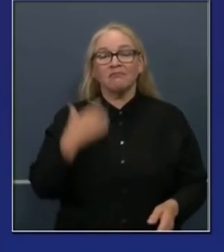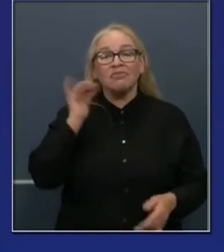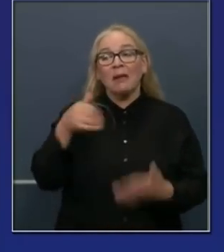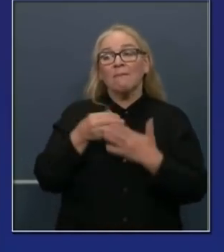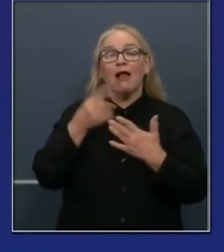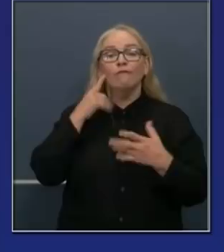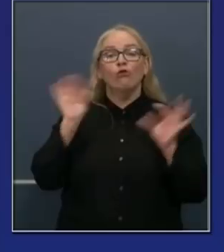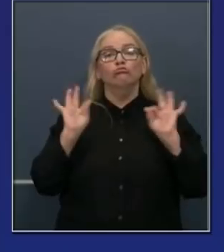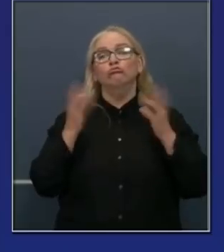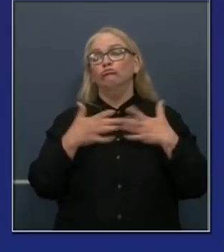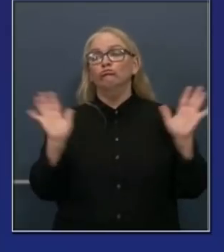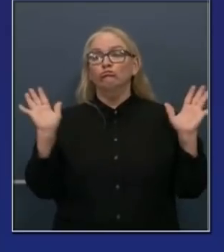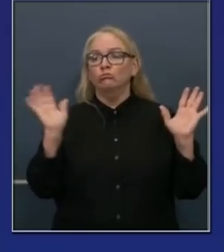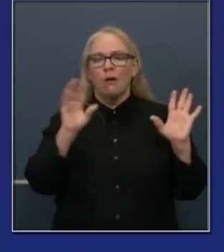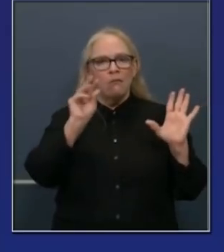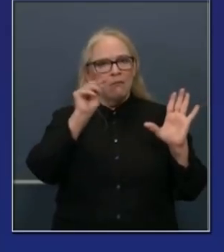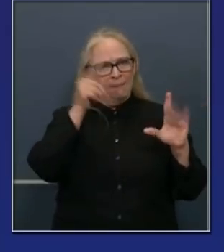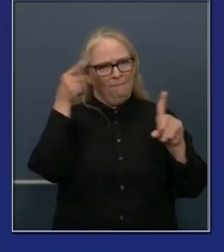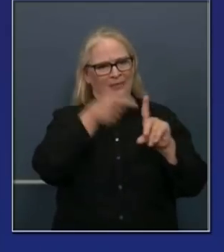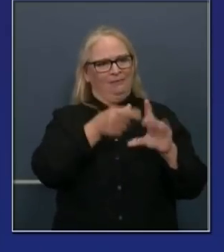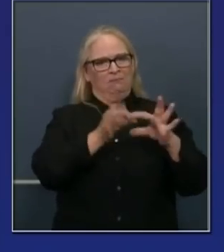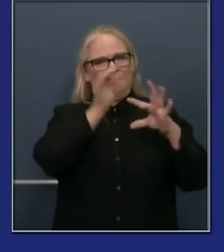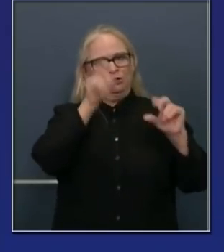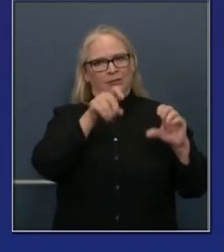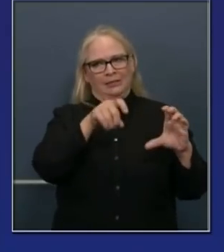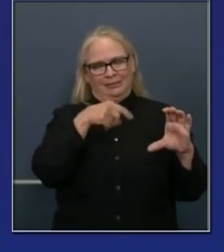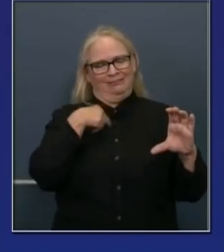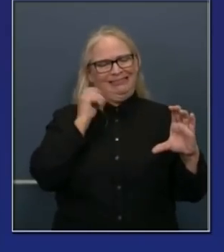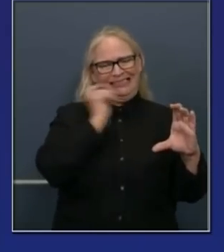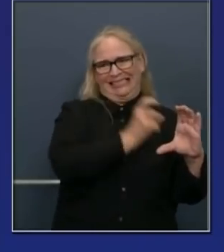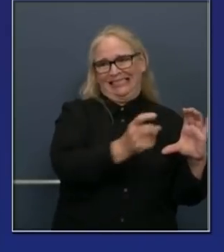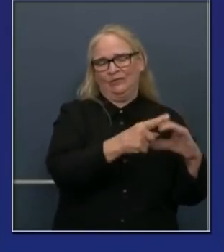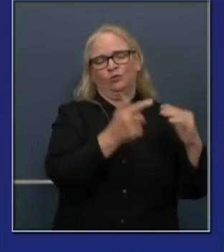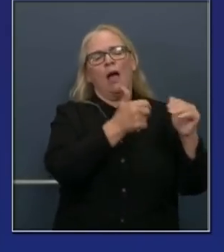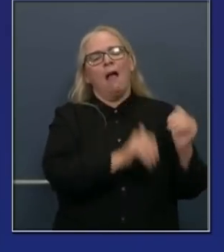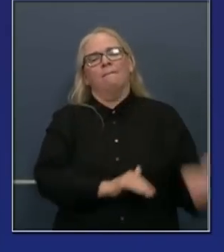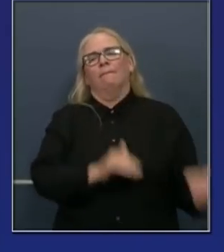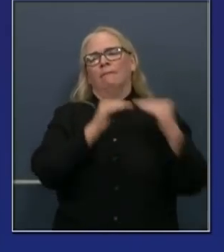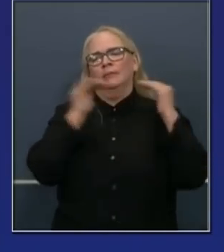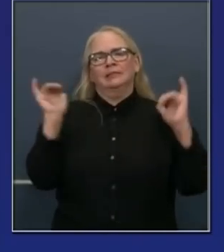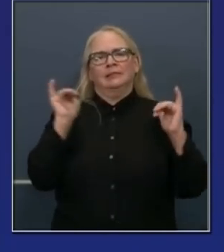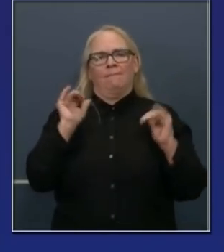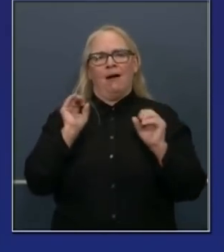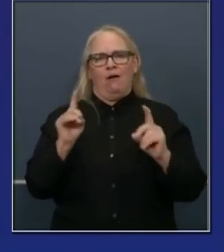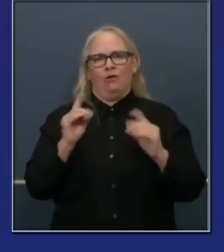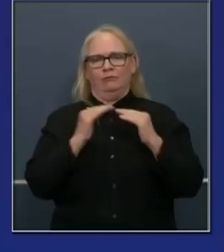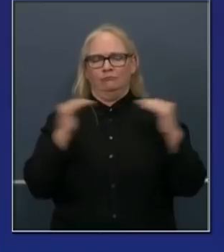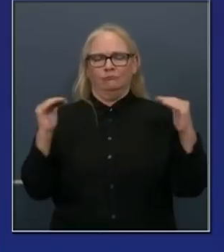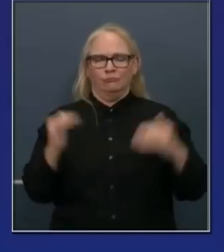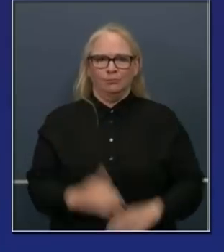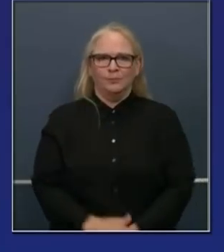AND IT'S NOT THE LINE OR CASH THREAT AND PROMOTE A VIEW AND WE'RE SUBSUBSTANTIATELY PUTTING